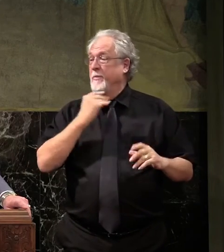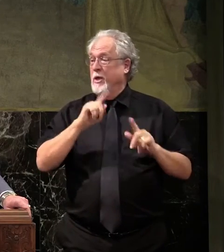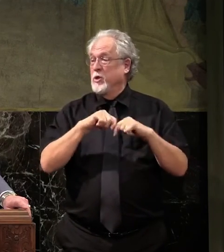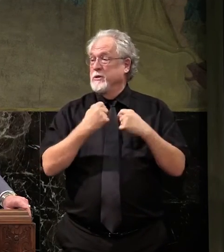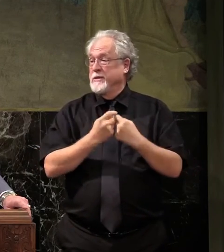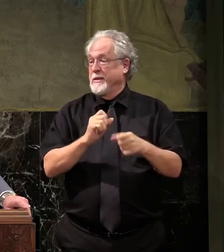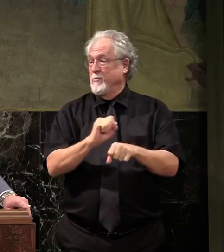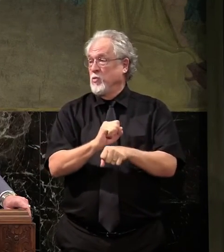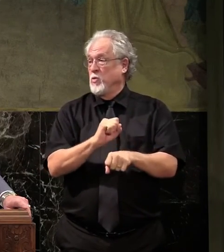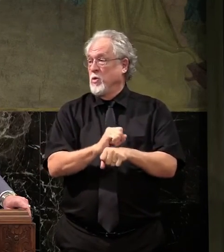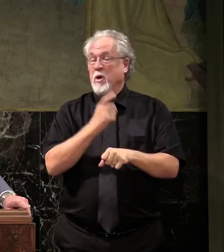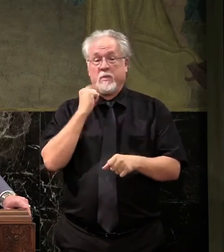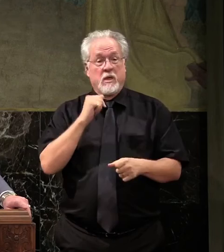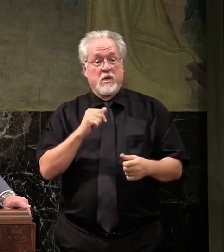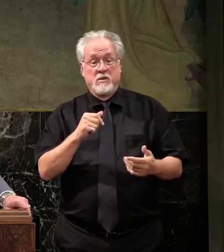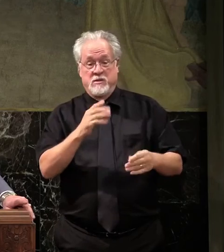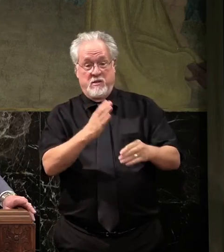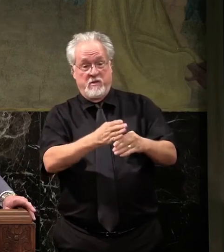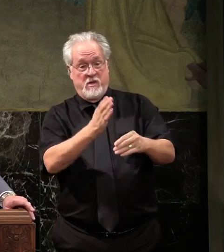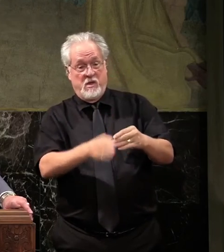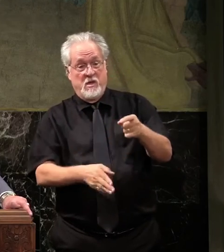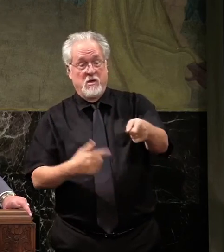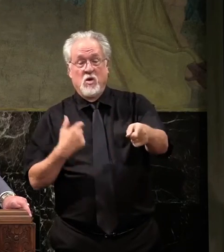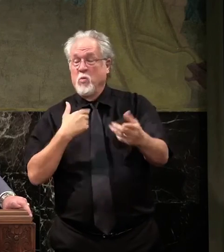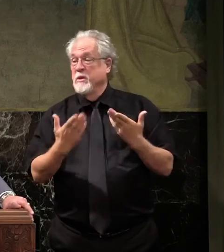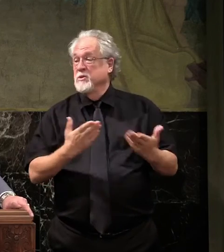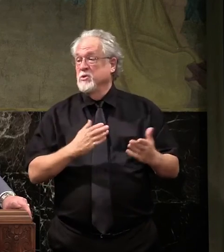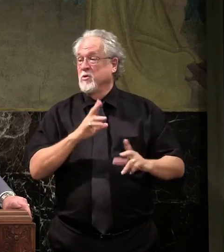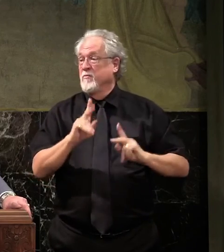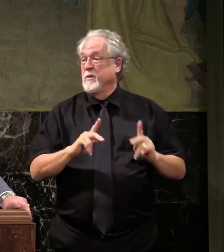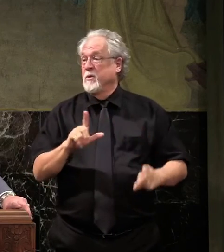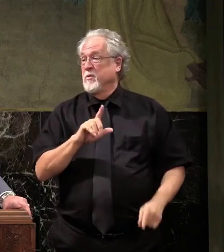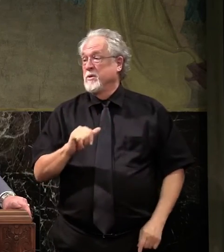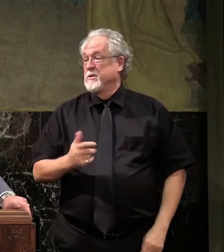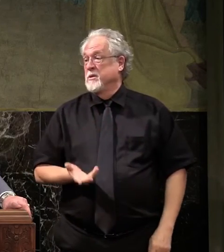because at the end of the day we all serve the people of Louisiana and we